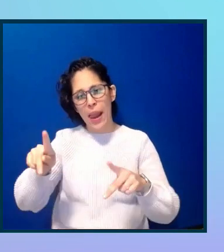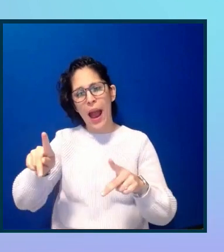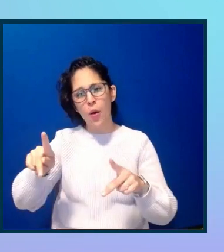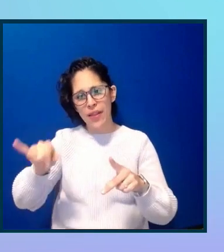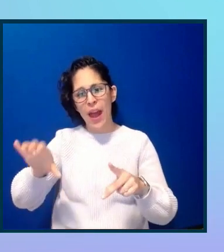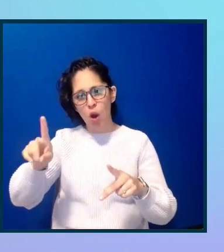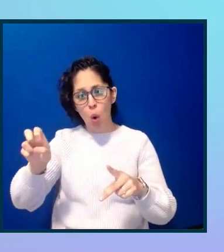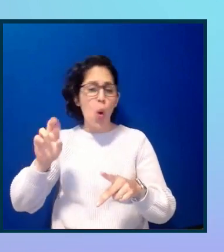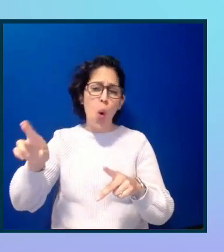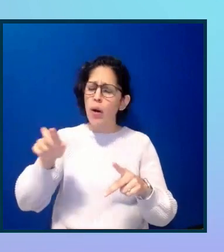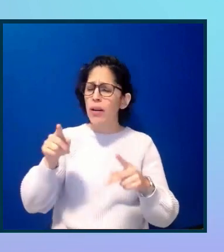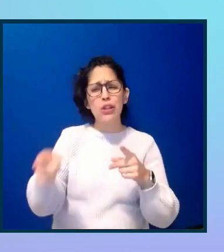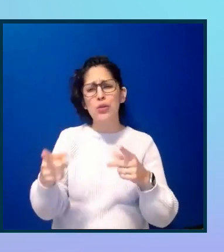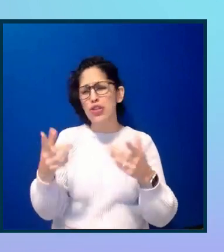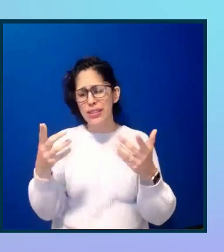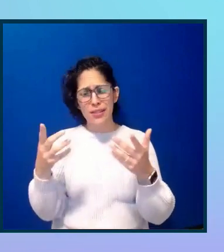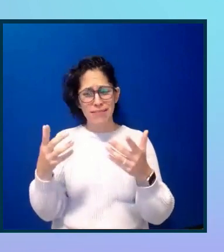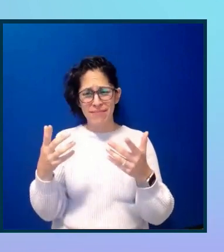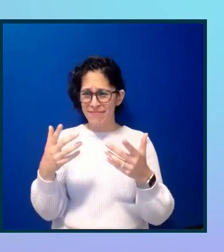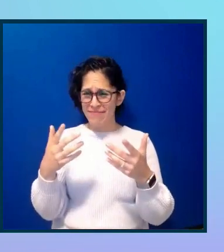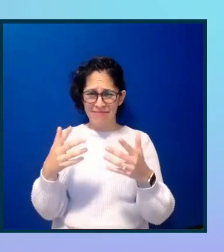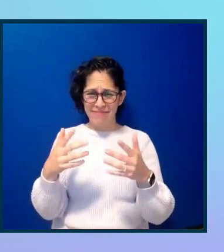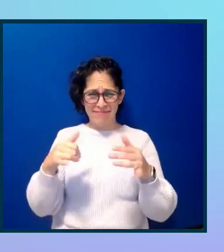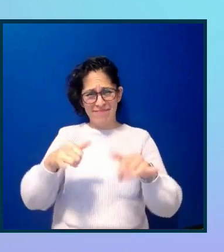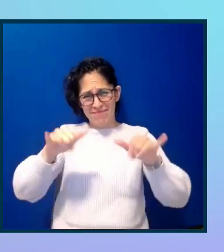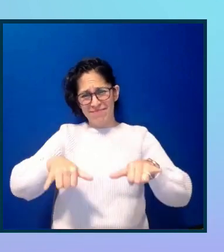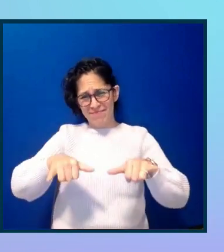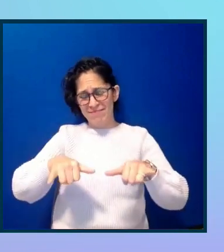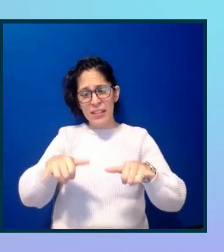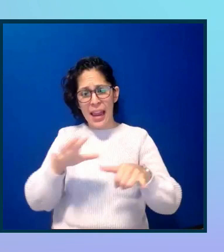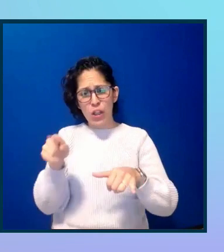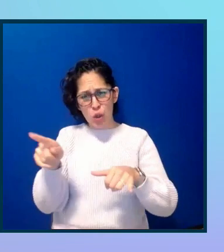and then you put the experience that you have today, but either way, you're going a lot faster.